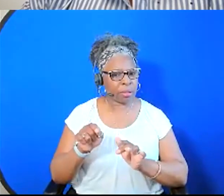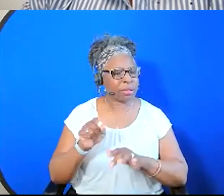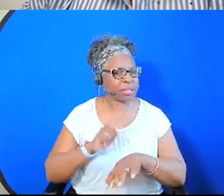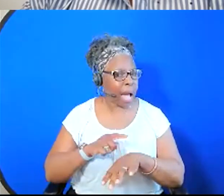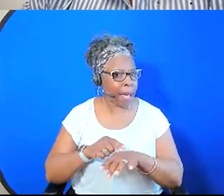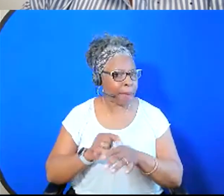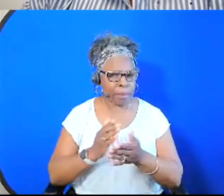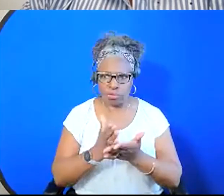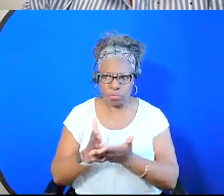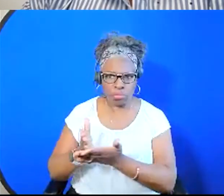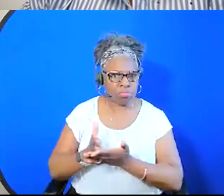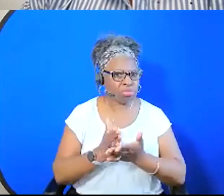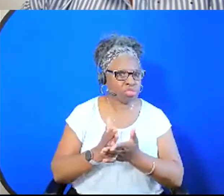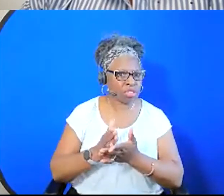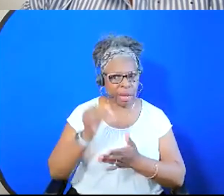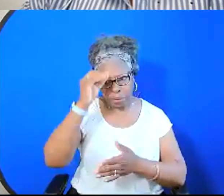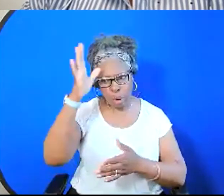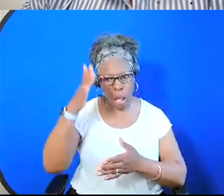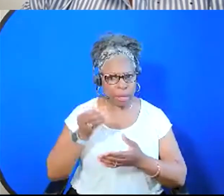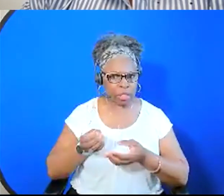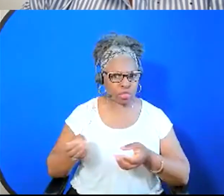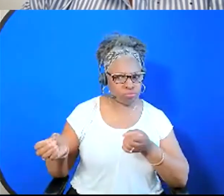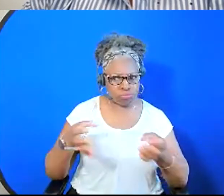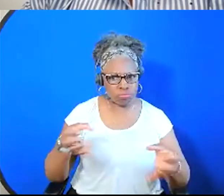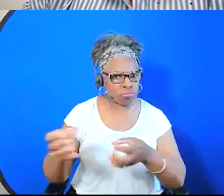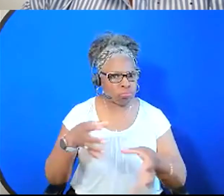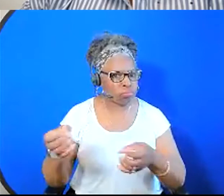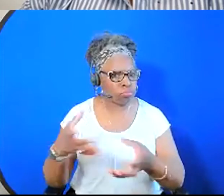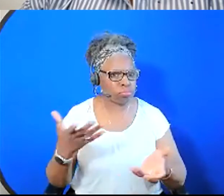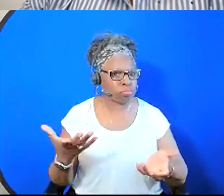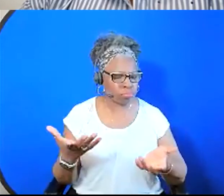of just like collectively delving into that, rather than all sort of dispersing off.